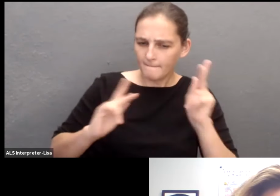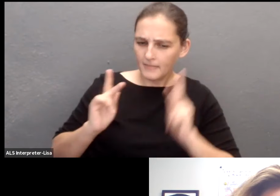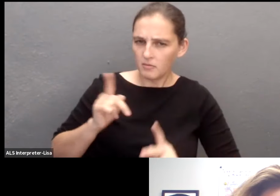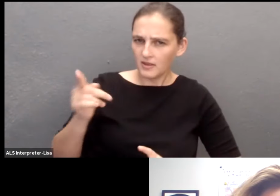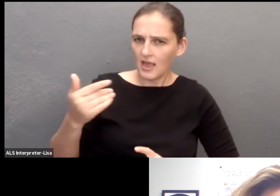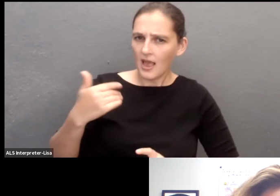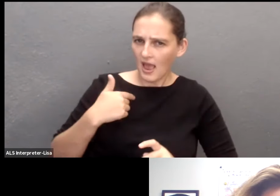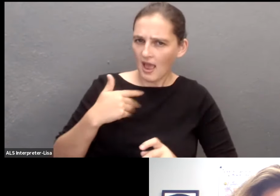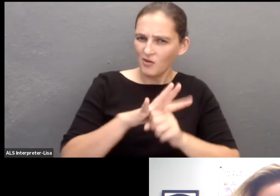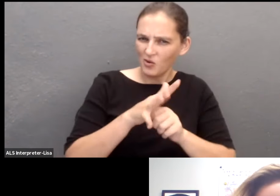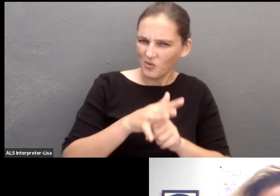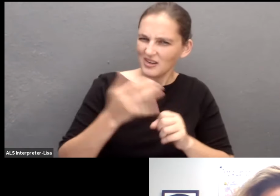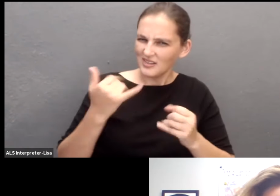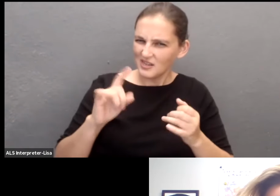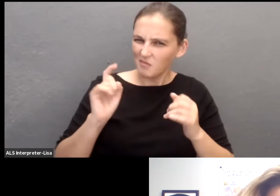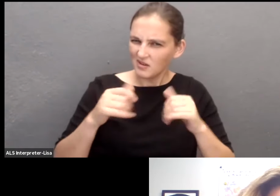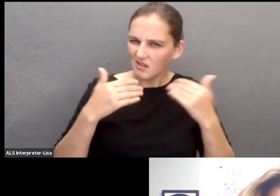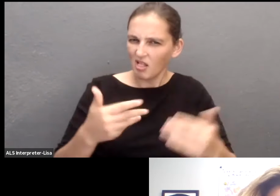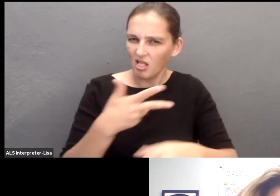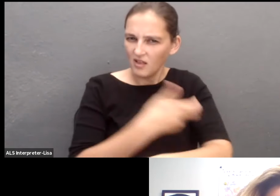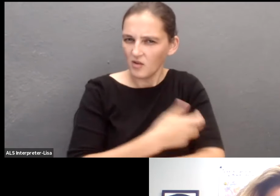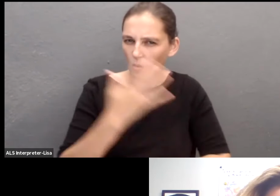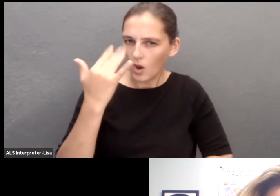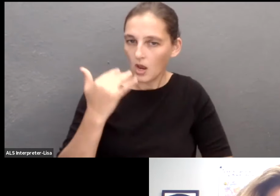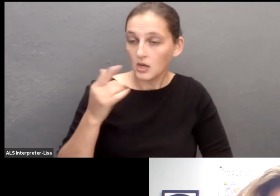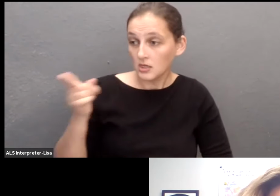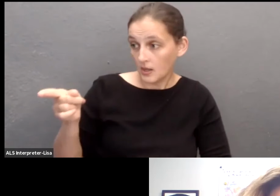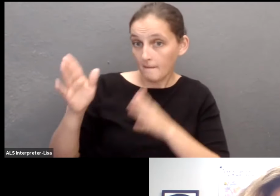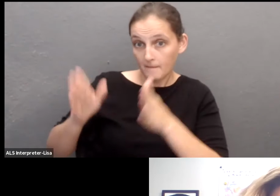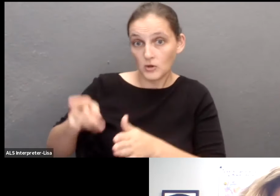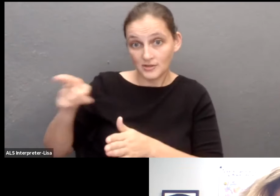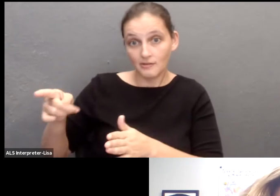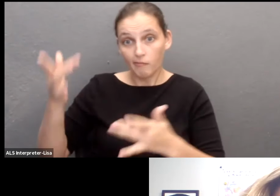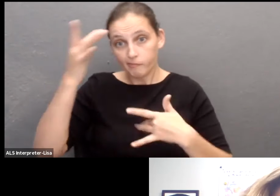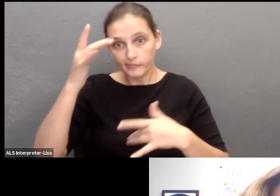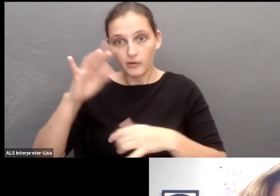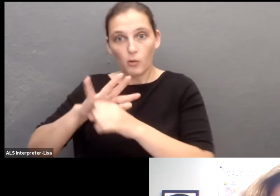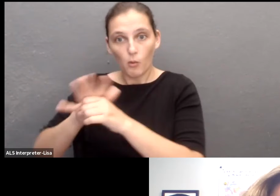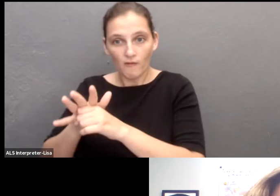to get the vaccine? I'm guessing might be someone who they had it maybe they think they have